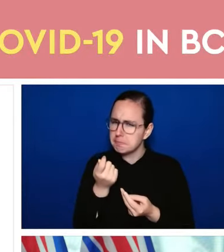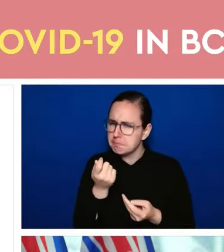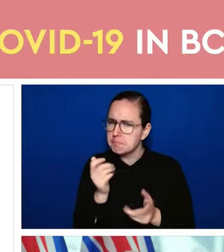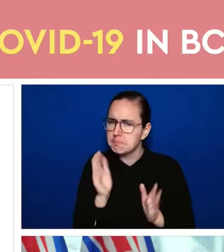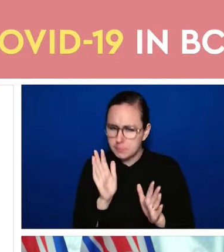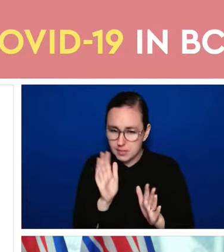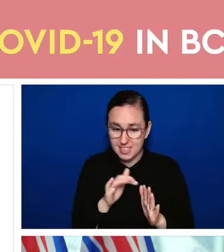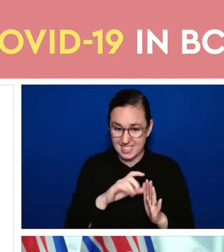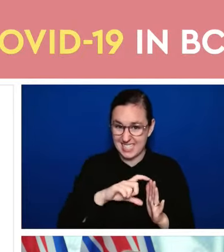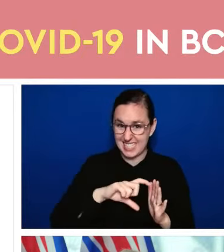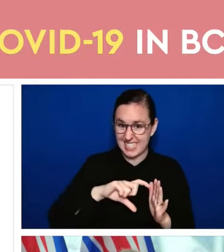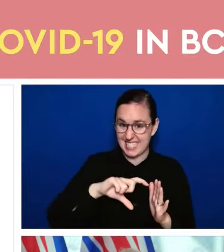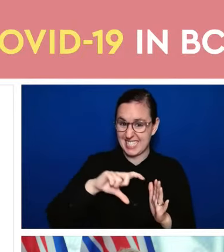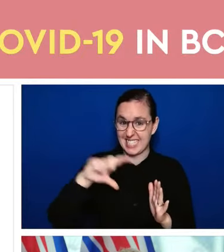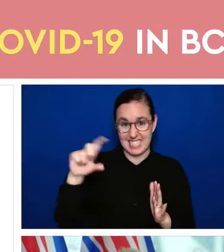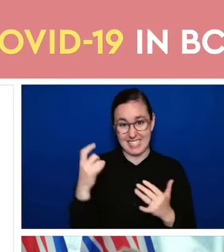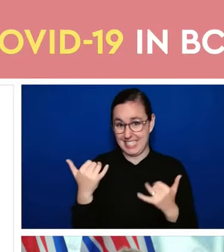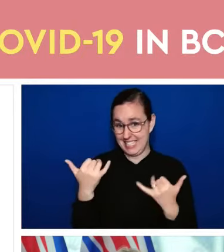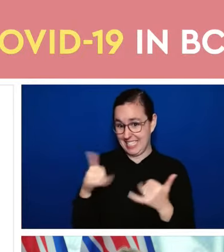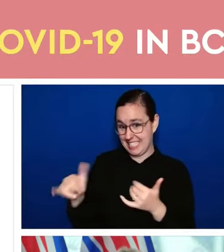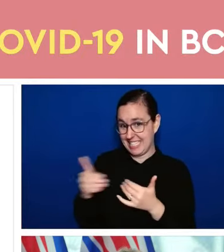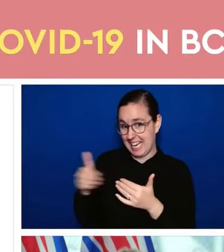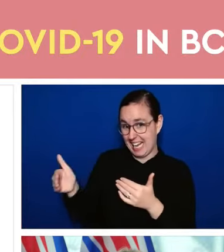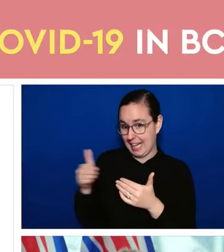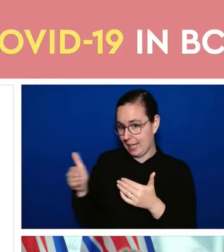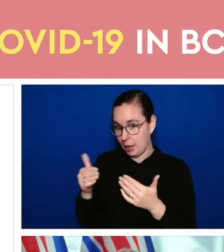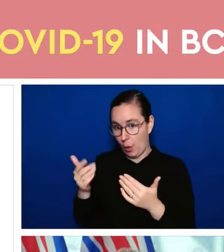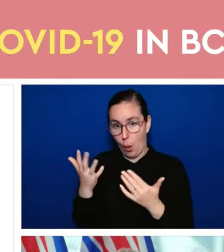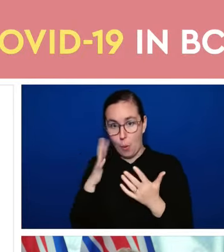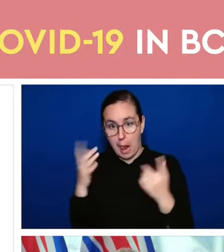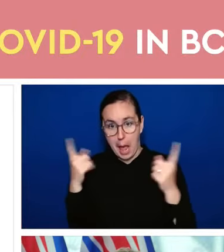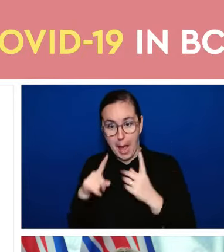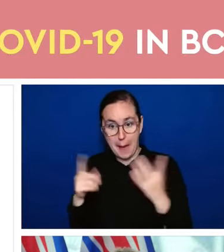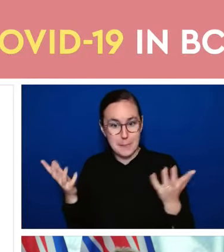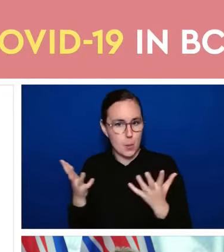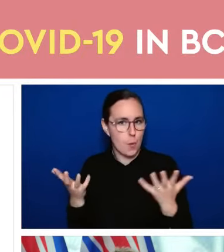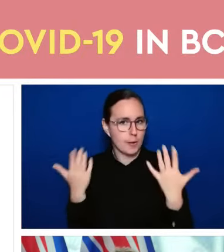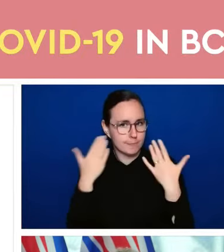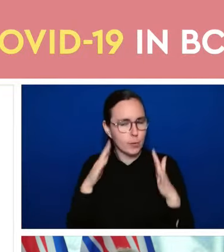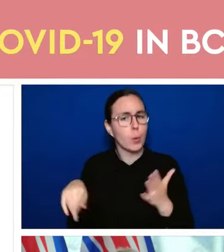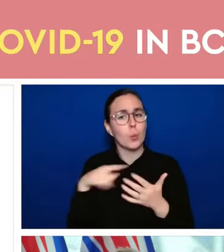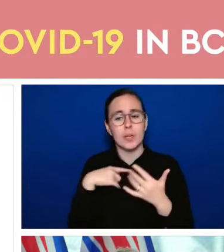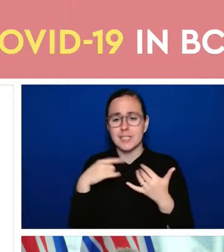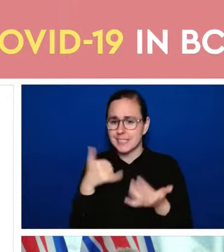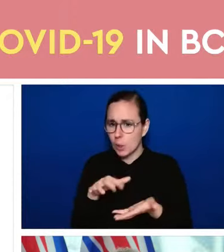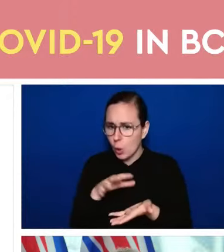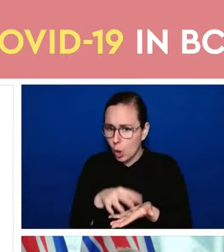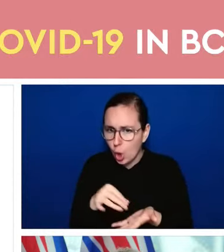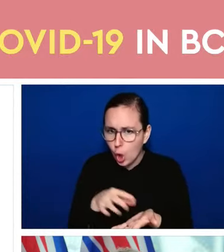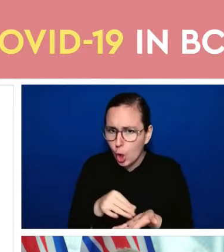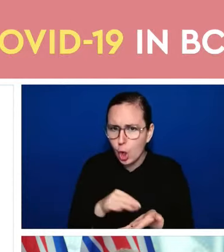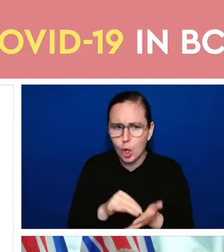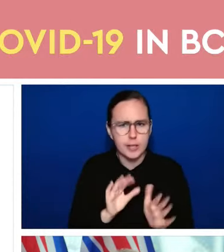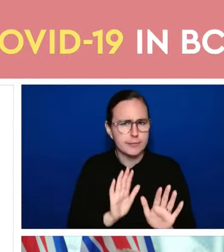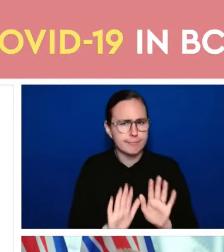know a lot more now and we continue to learn. And we know